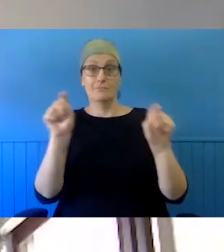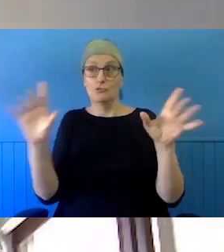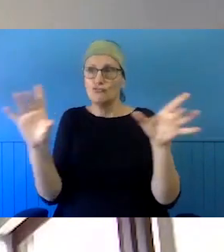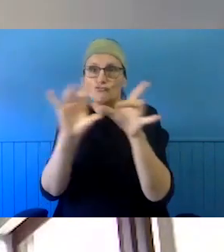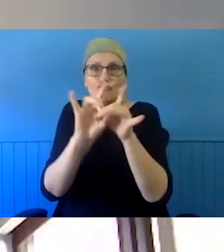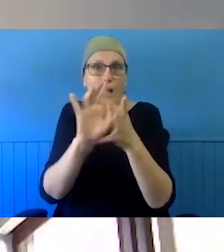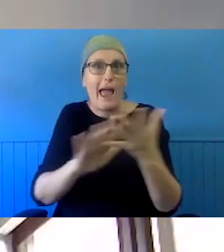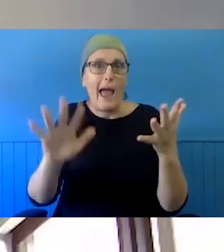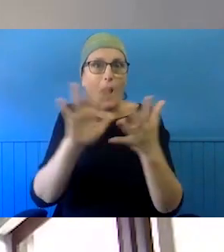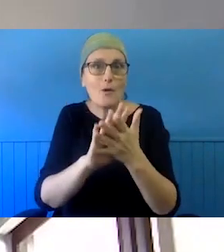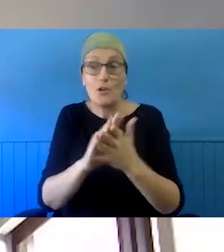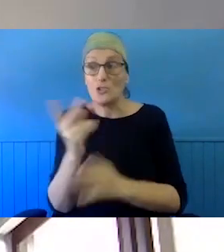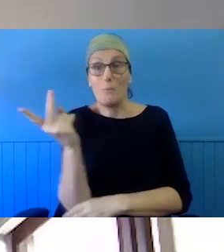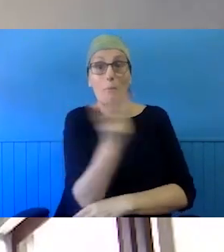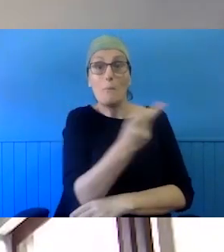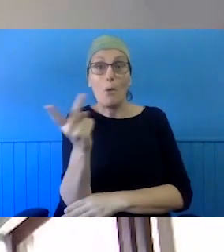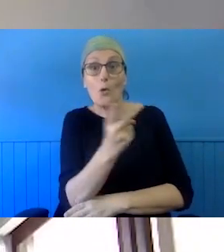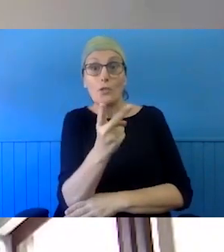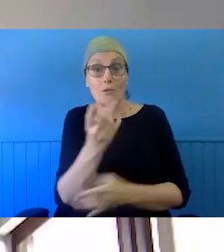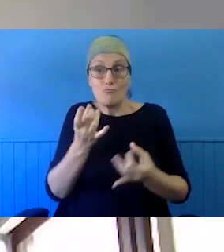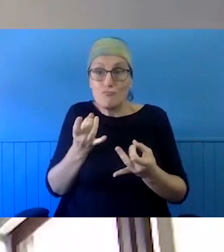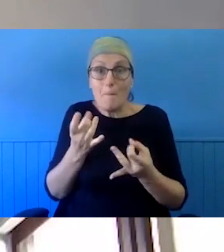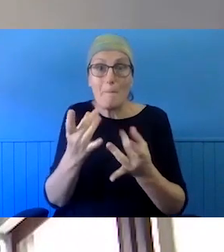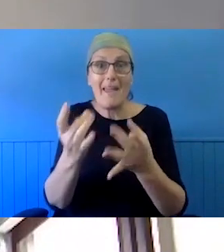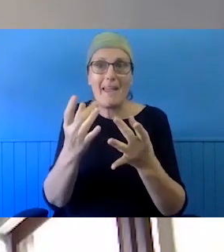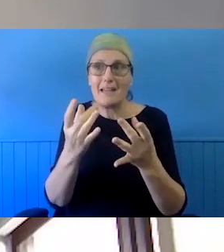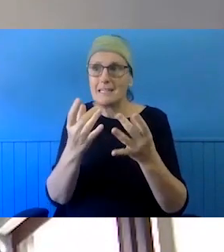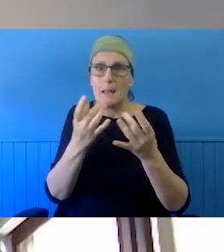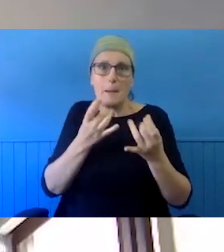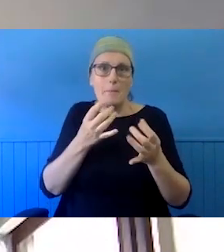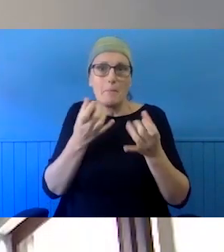of exchange and presentation for Australian and Asia-Pacific artists